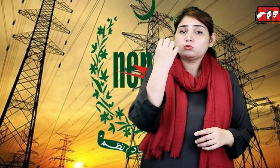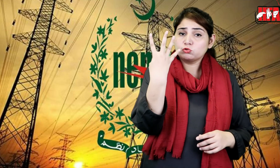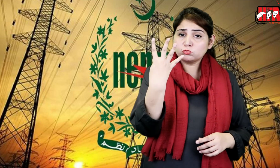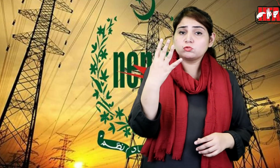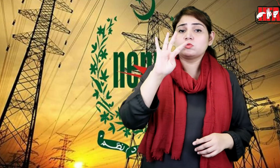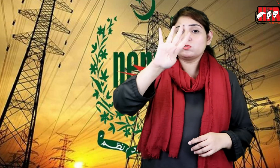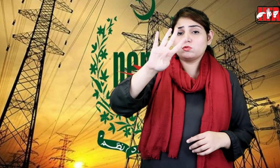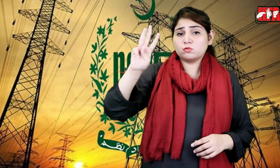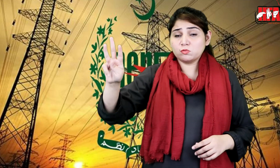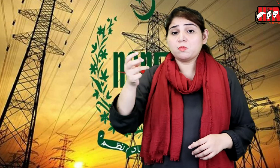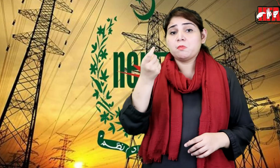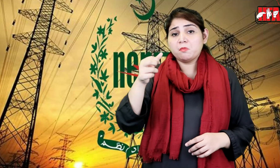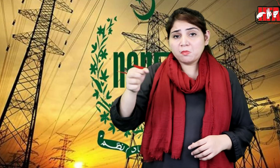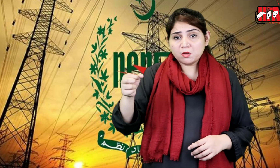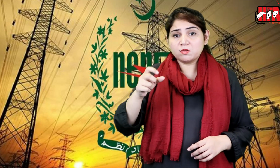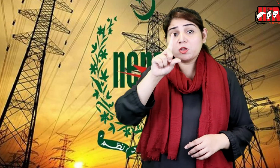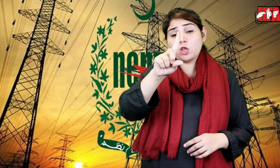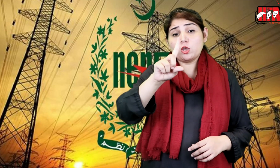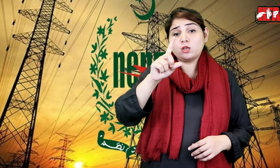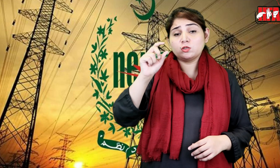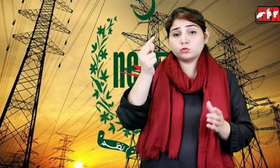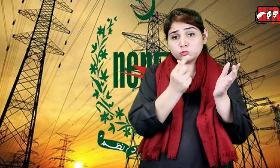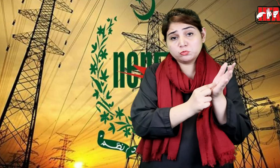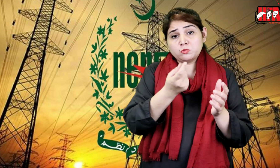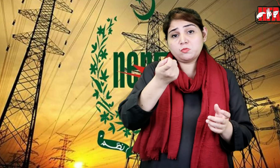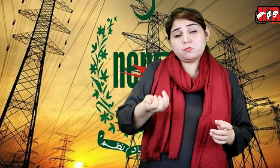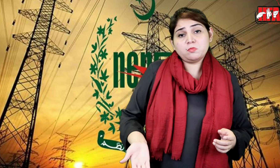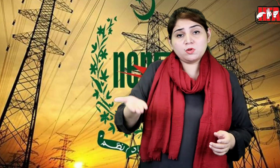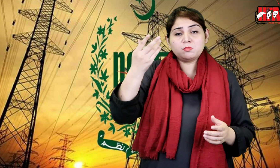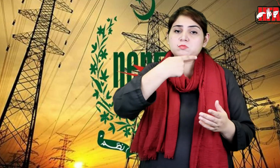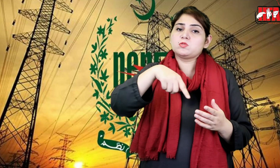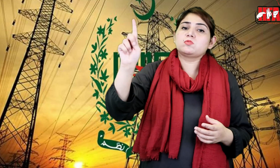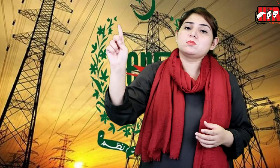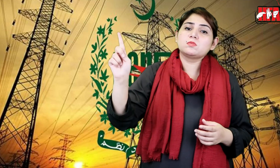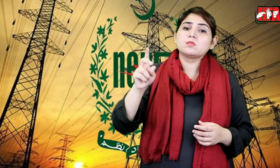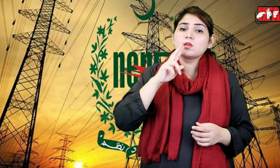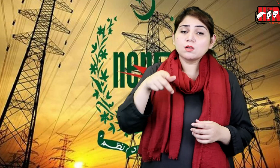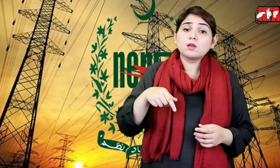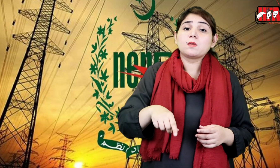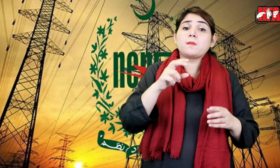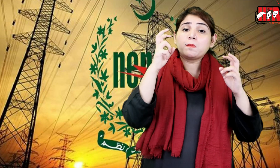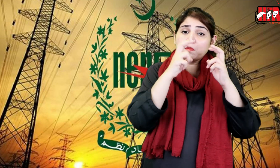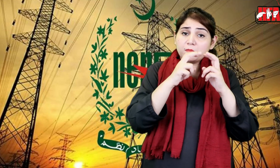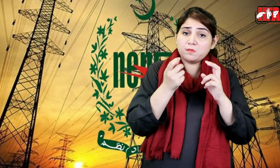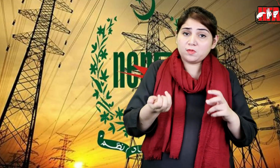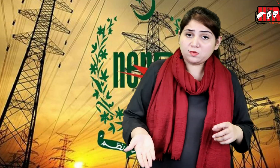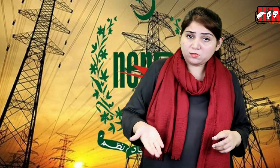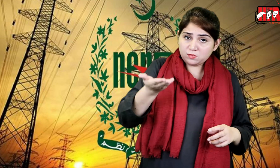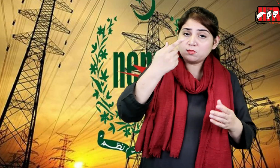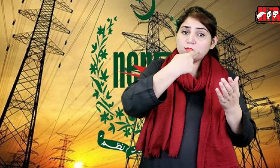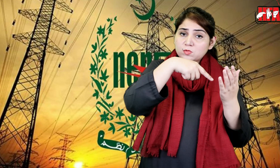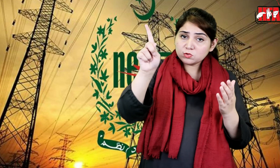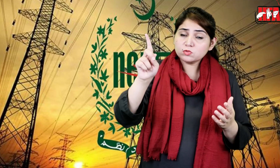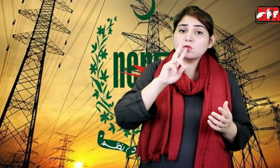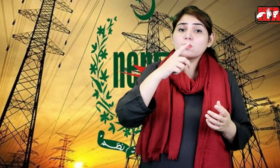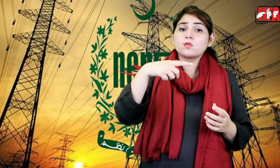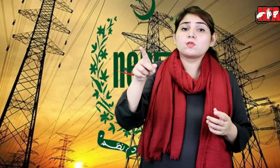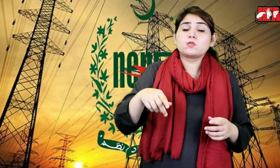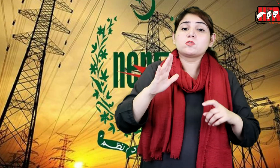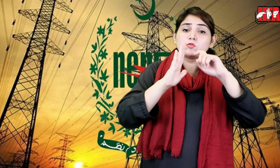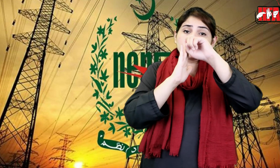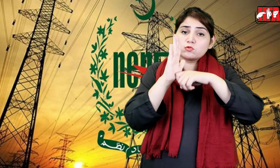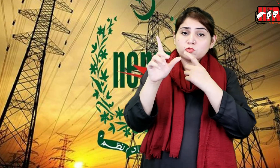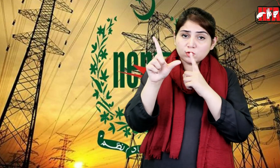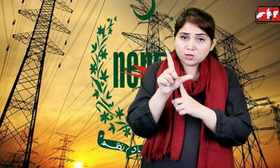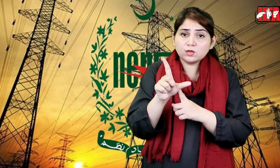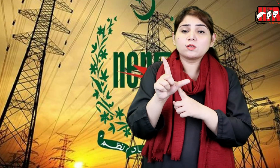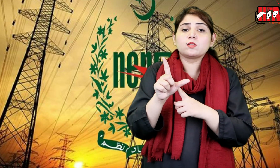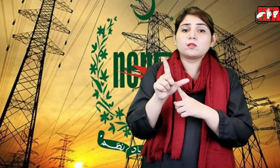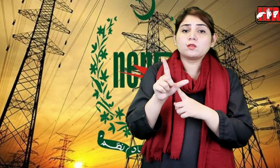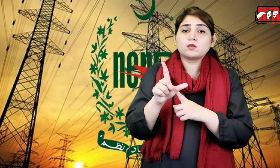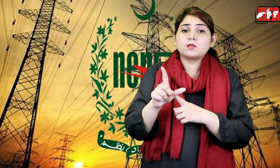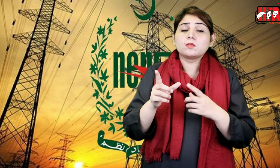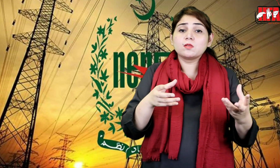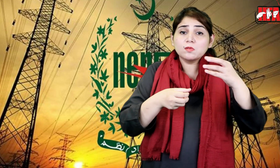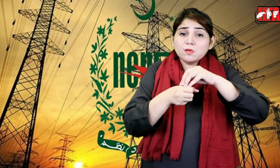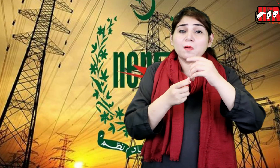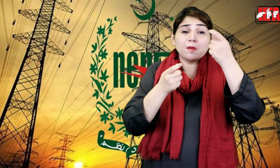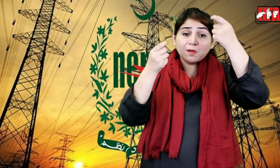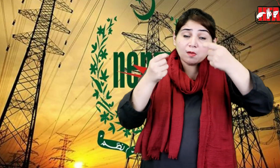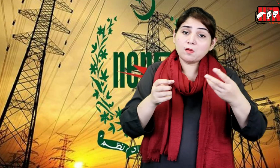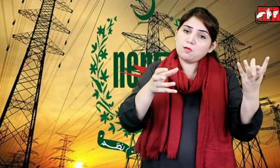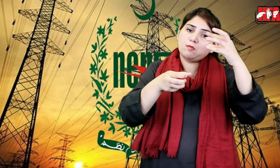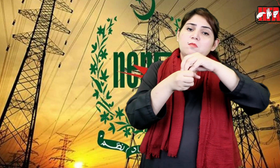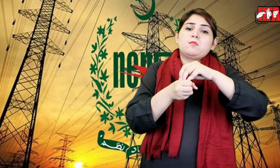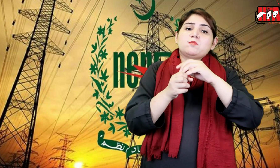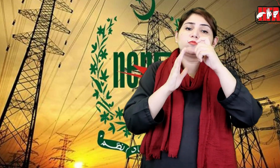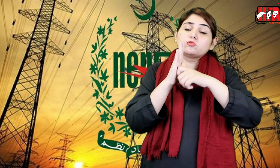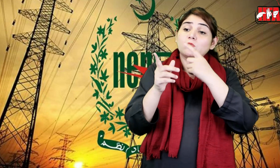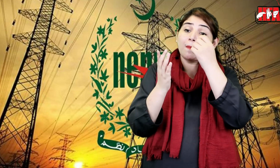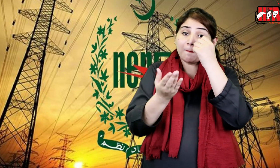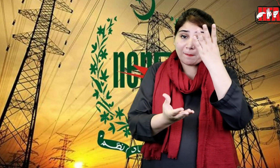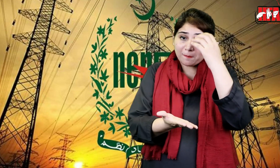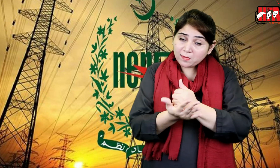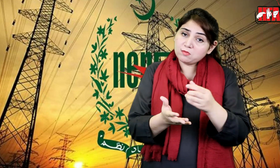The hike in electricity prices has been approved under the fuel adjustment of July,